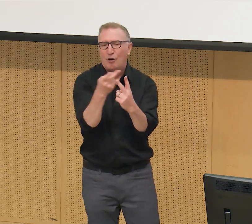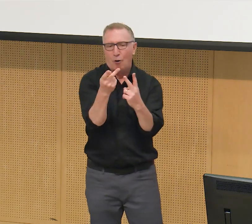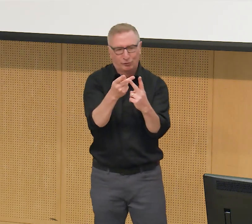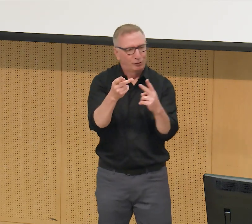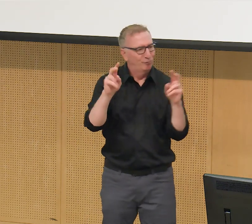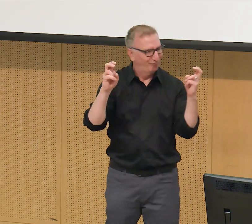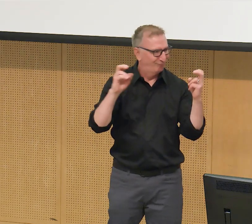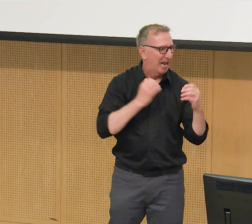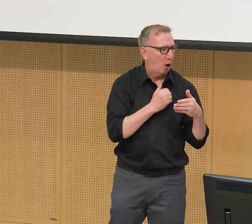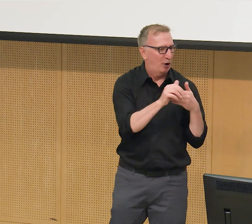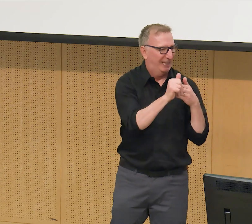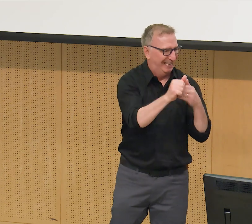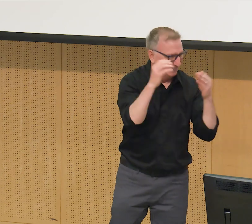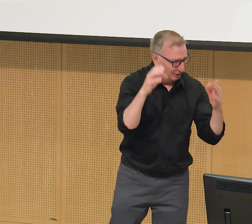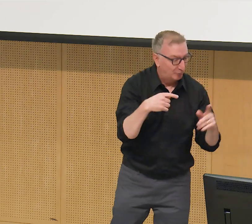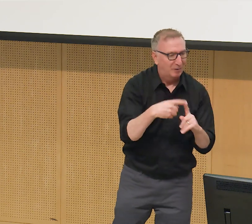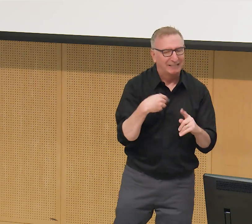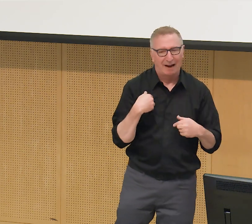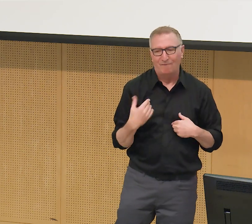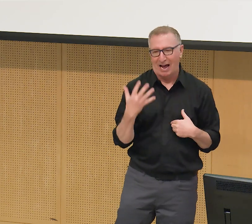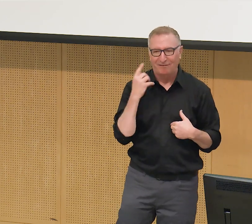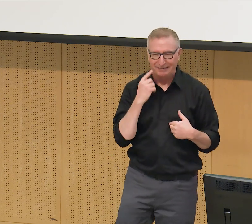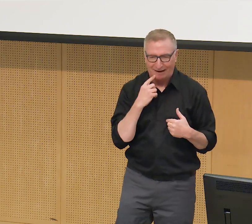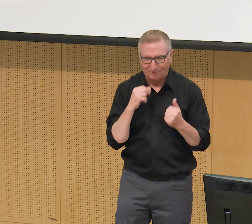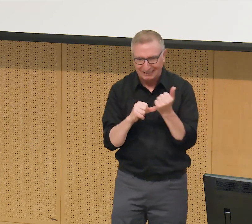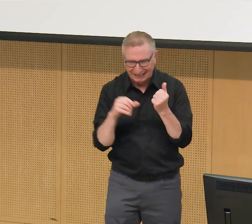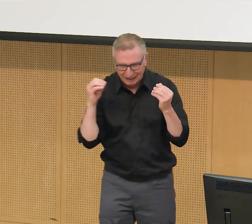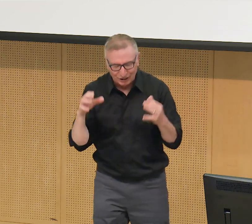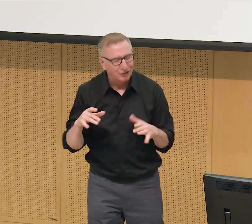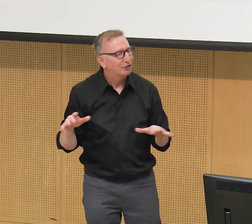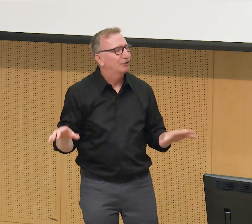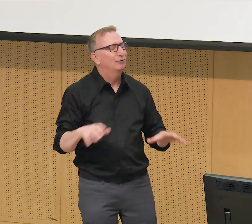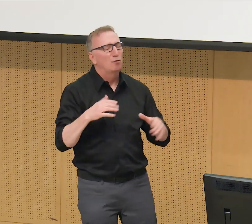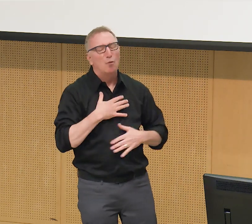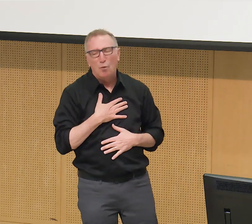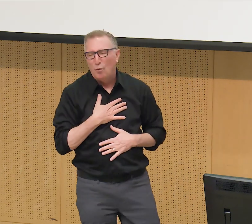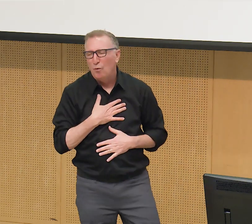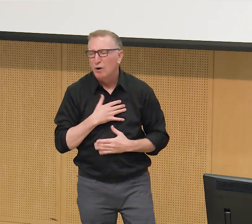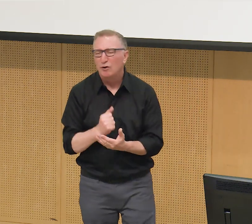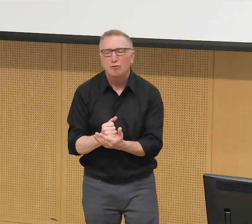Anna and Alice were our fearless leaders. We also had 5 Deaf teachers.